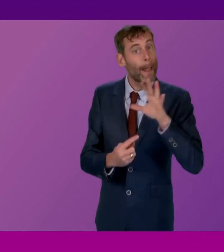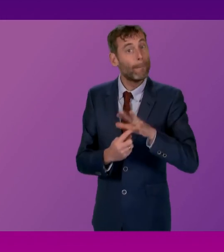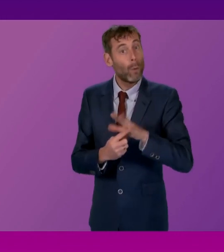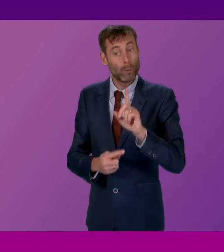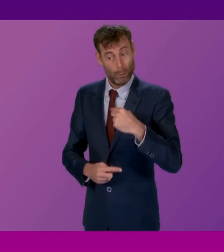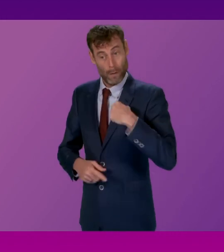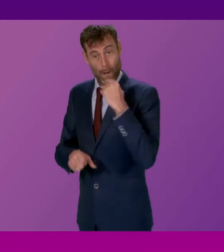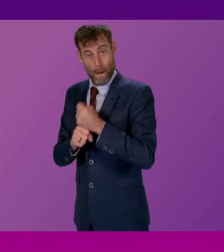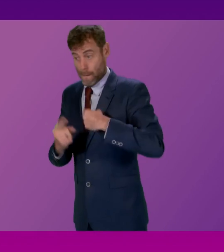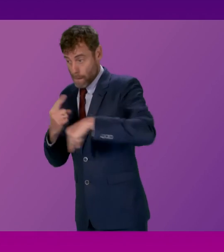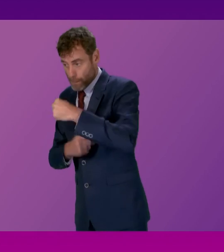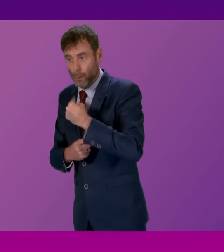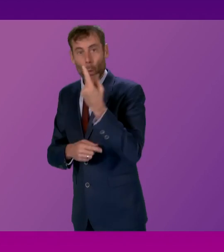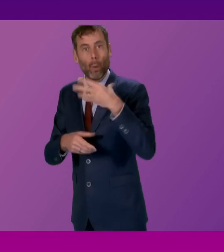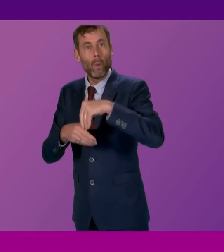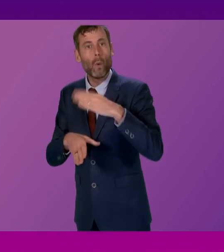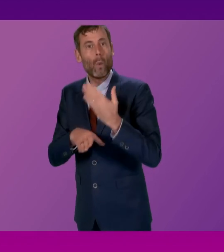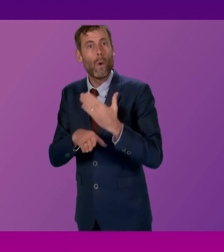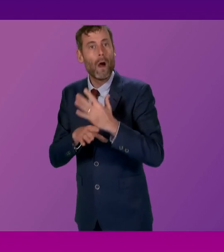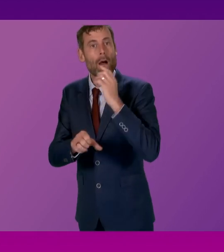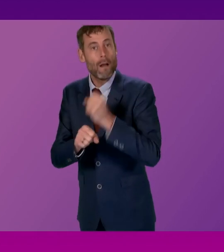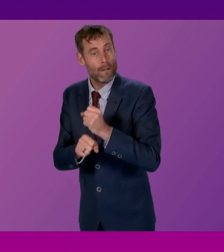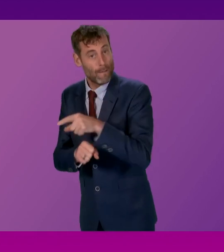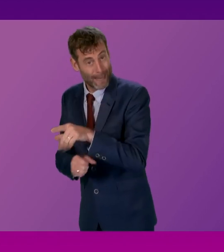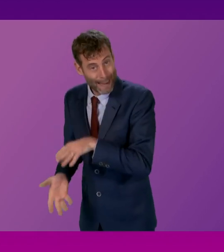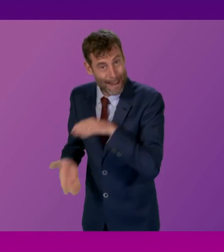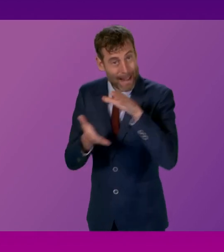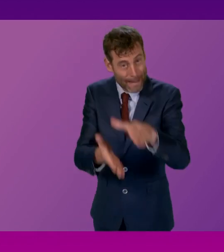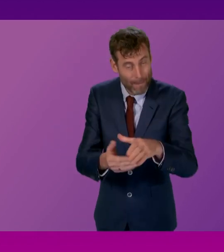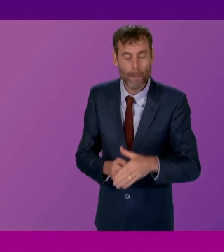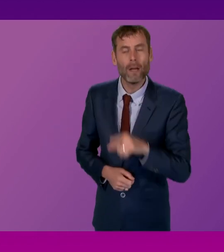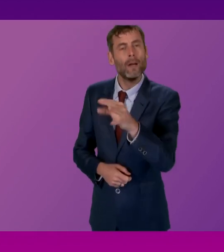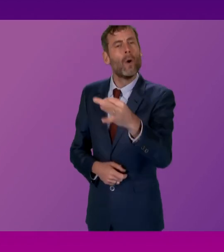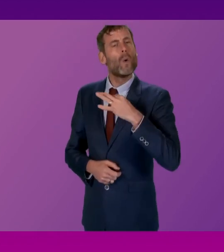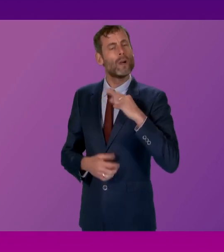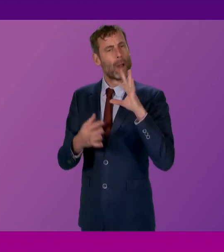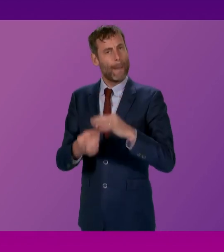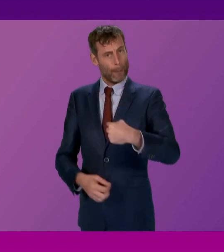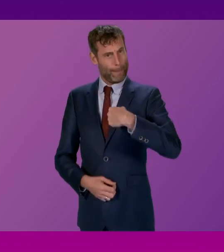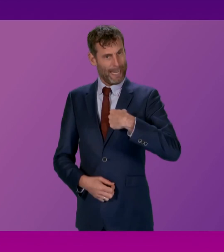On Anas Sarwar’s specific point, I am responsible for my witness statement.